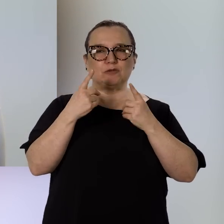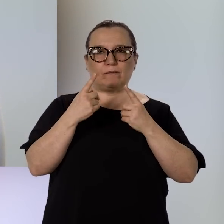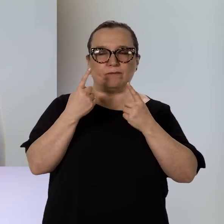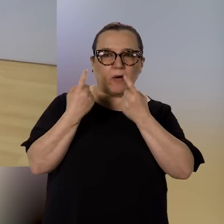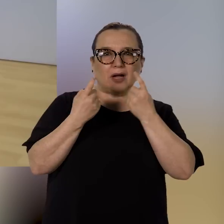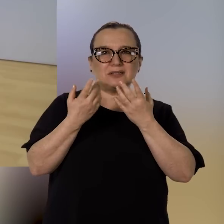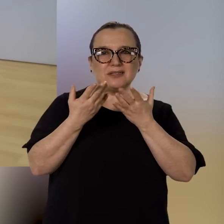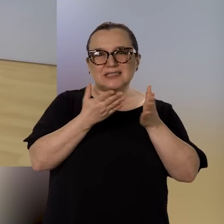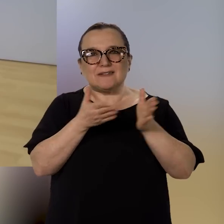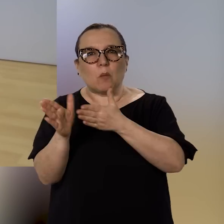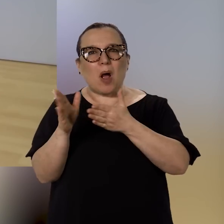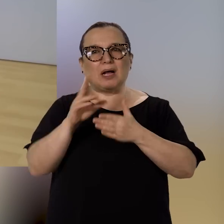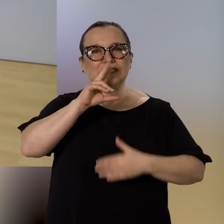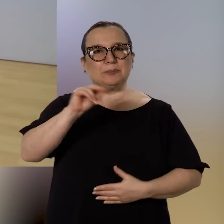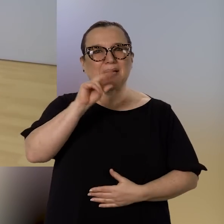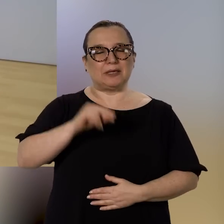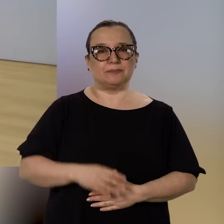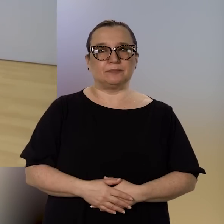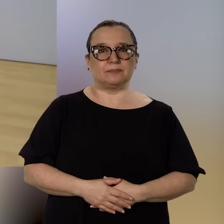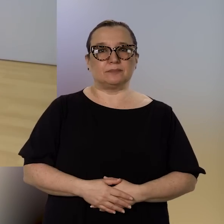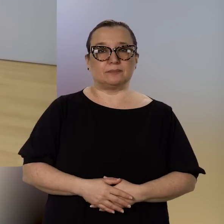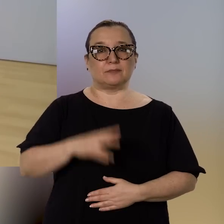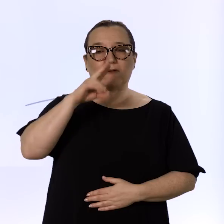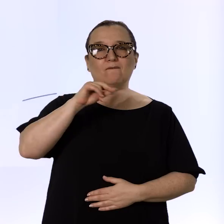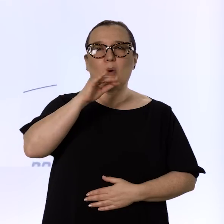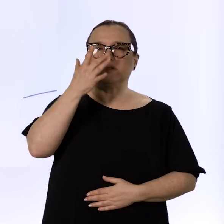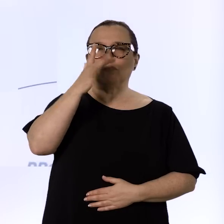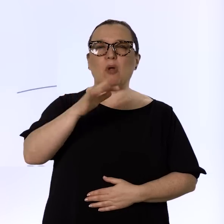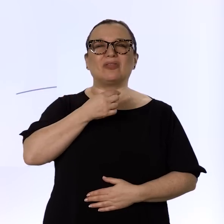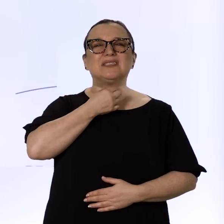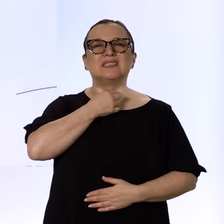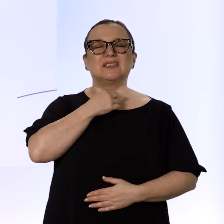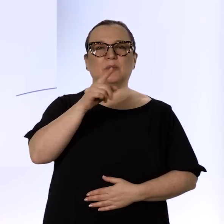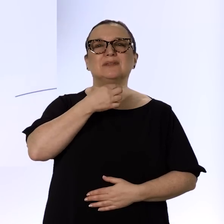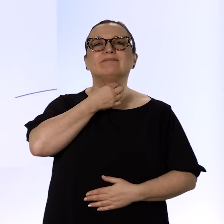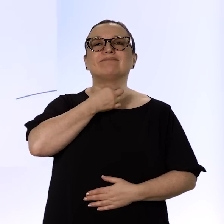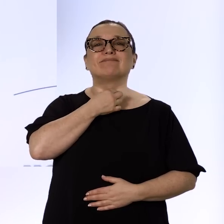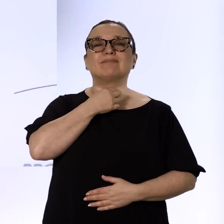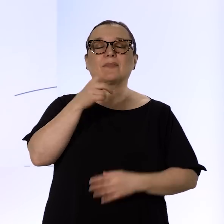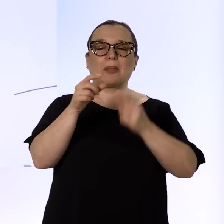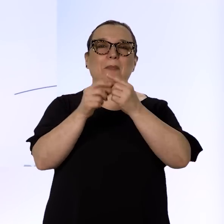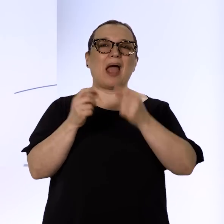you breathe through your neck and they've taken your vocal cords out so after surgery we have to find a different way for you to speak.